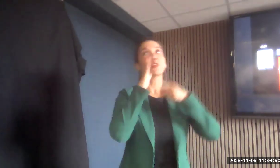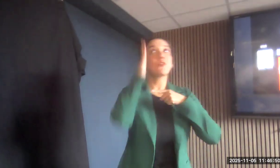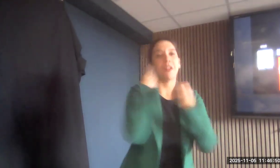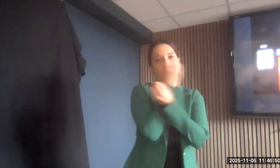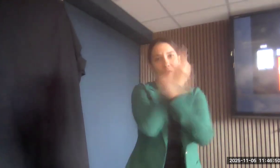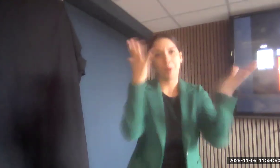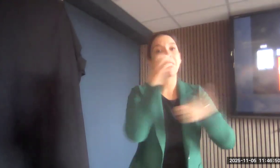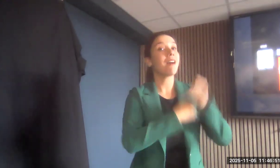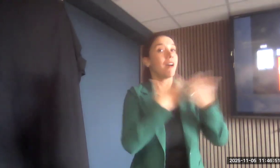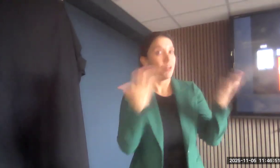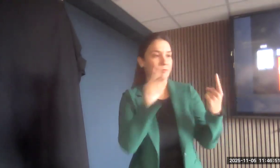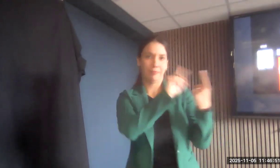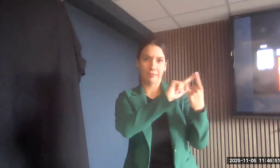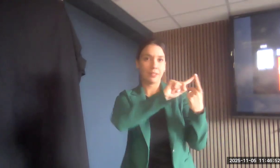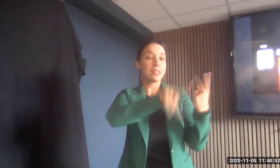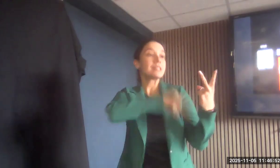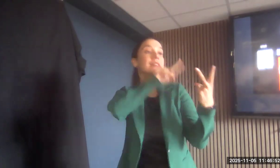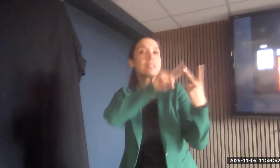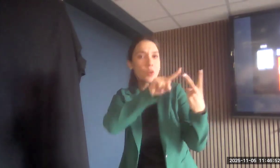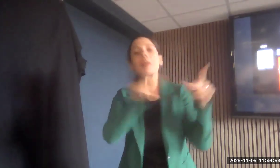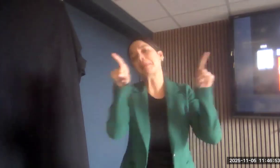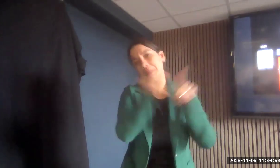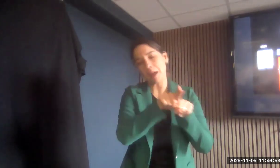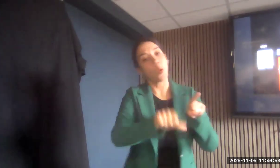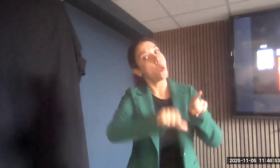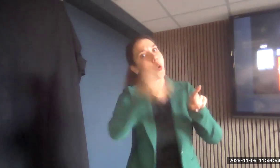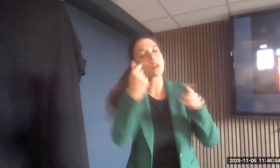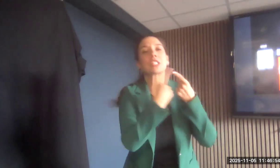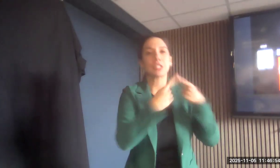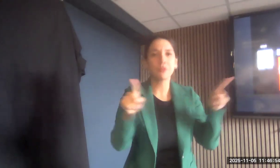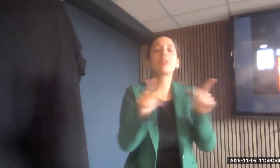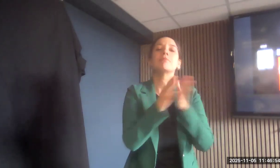It was very difficult to have internal support, so people came from abroad to establish schools.